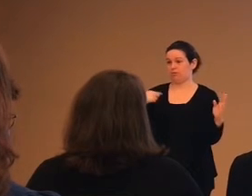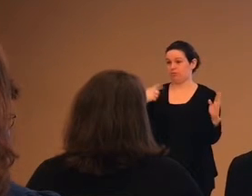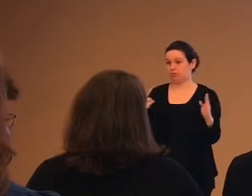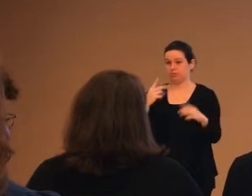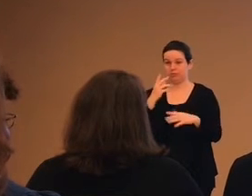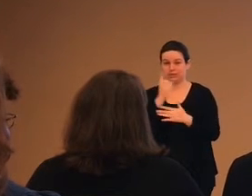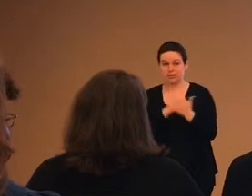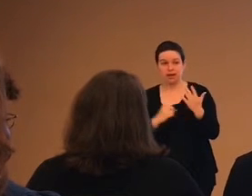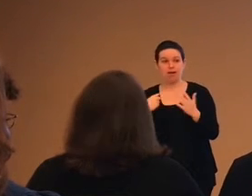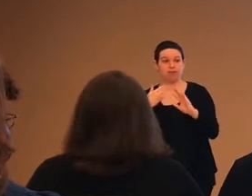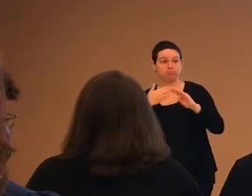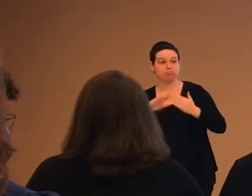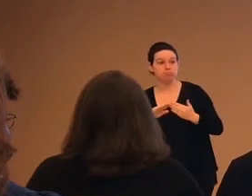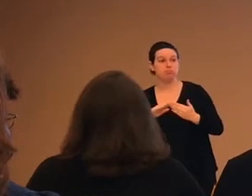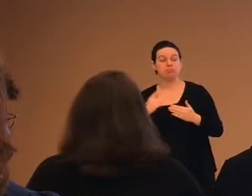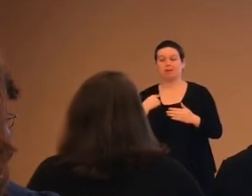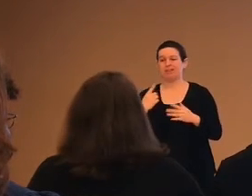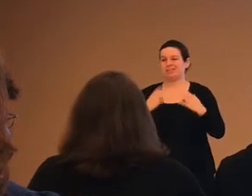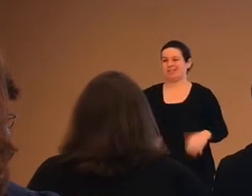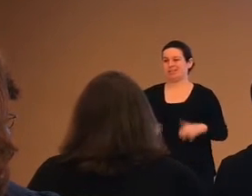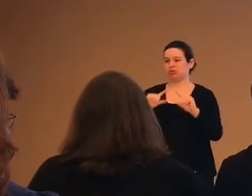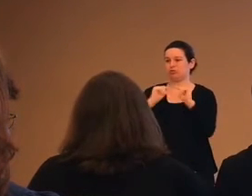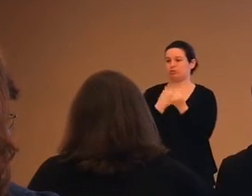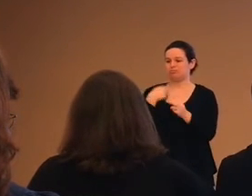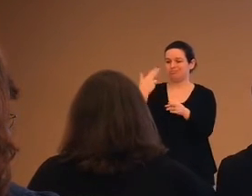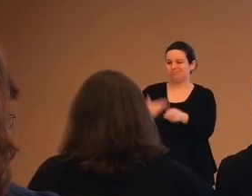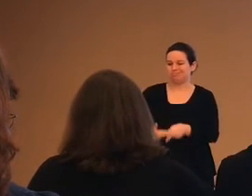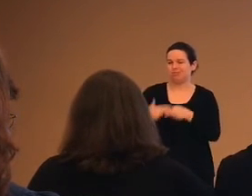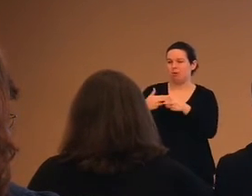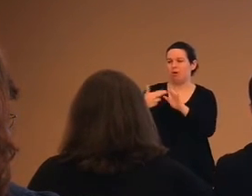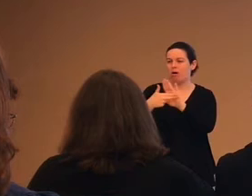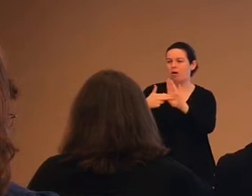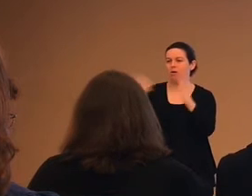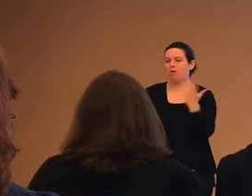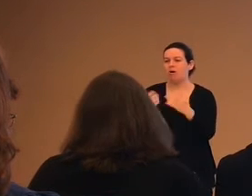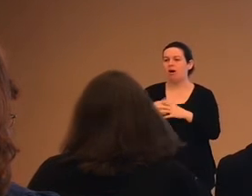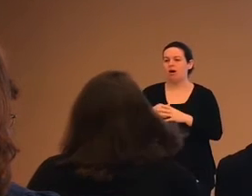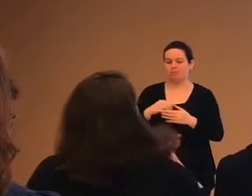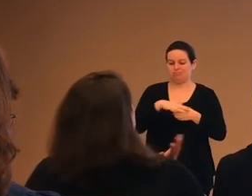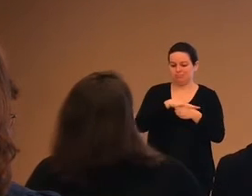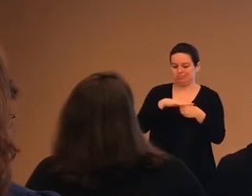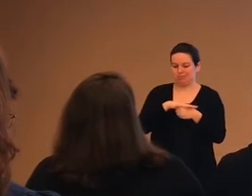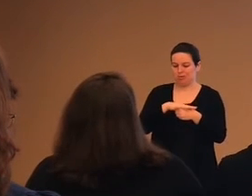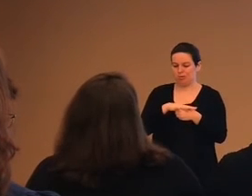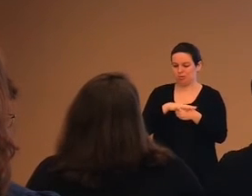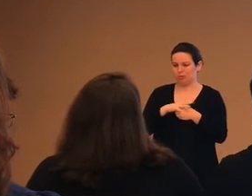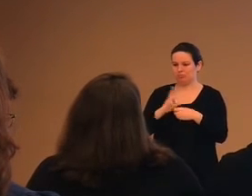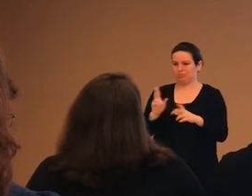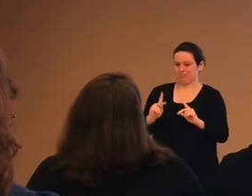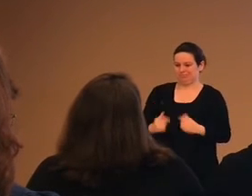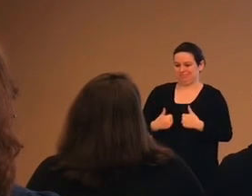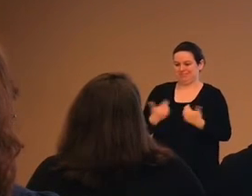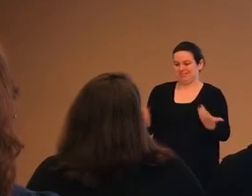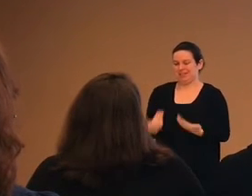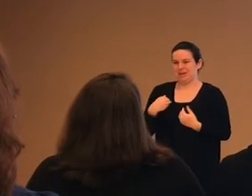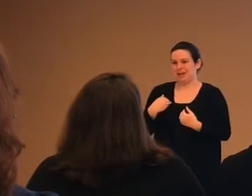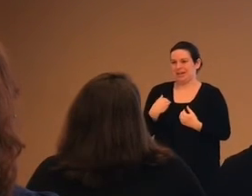And I call our friends the local residents who are generous with their knowledge of accessibility